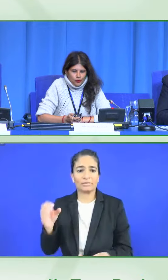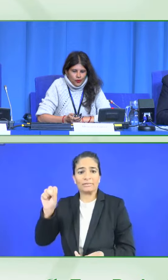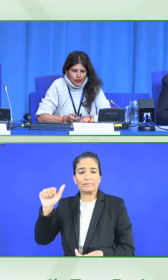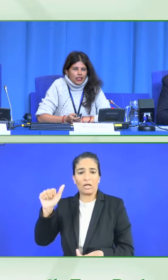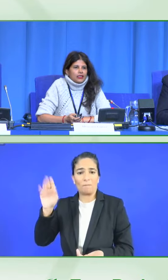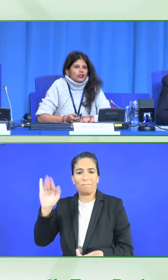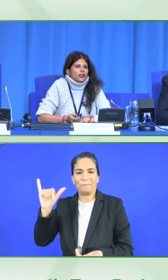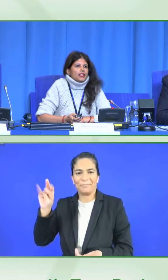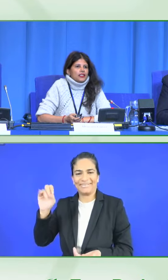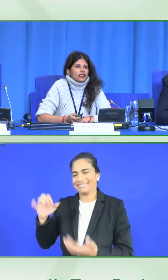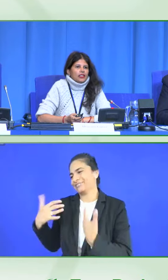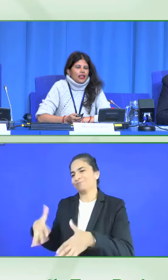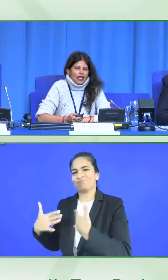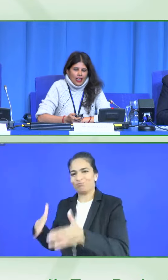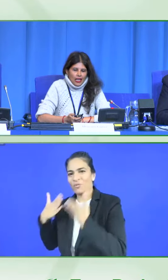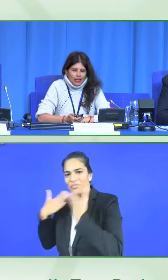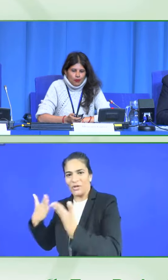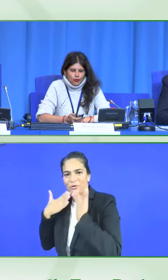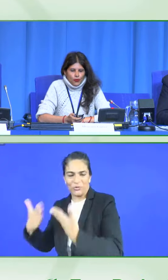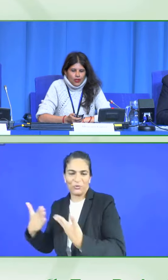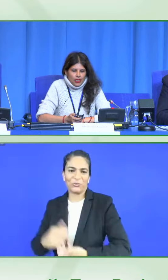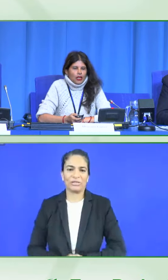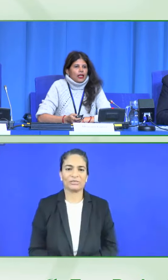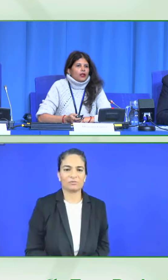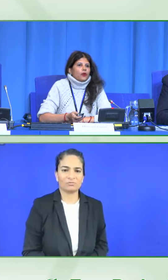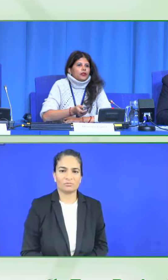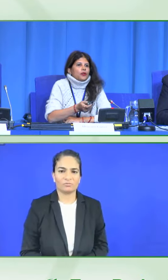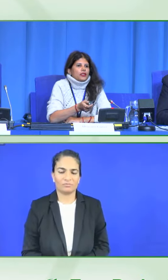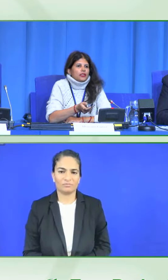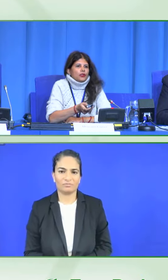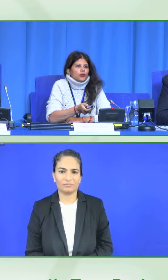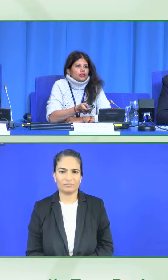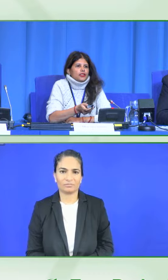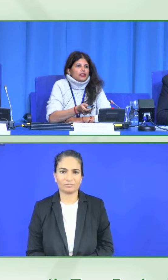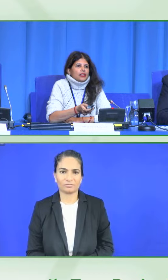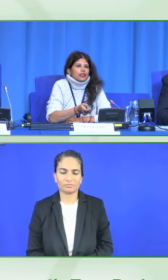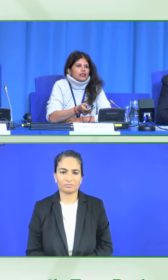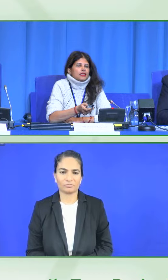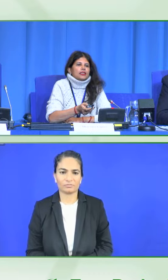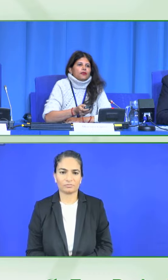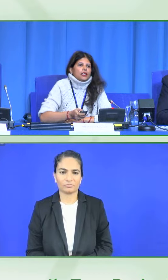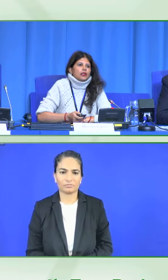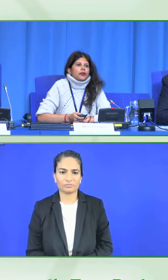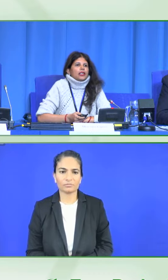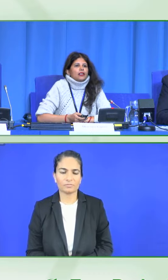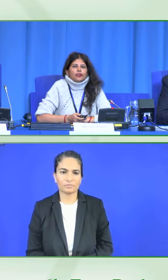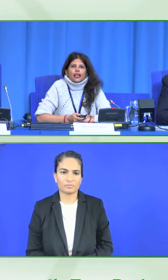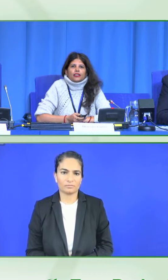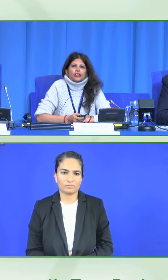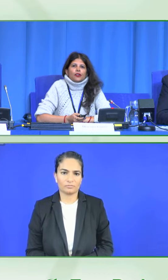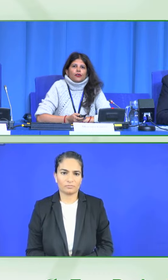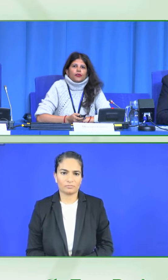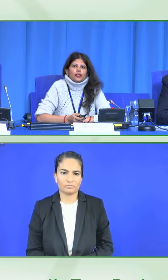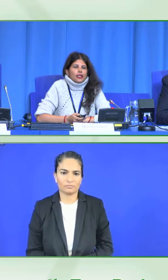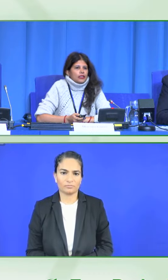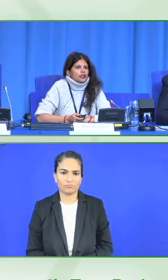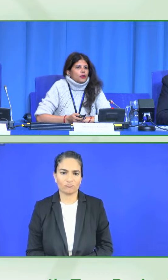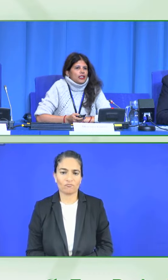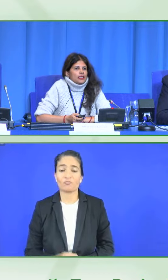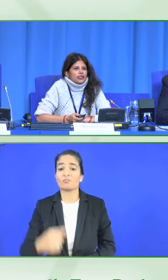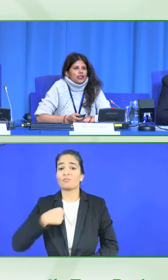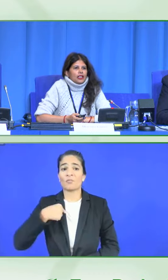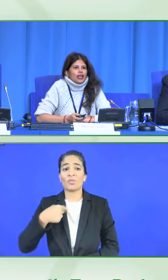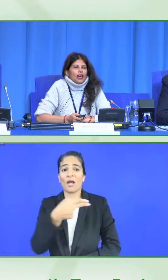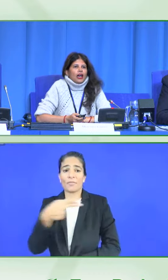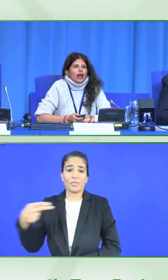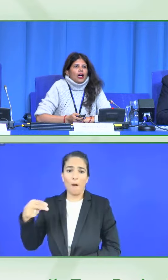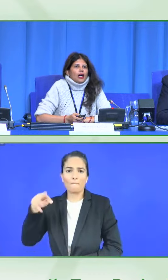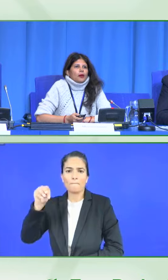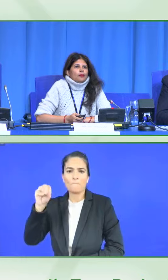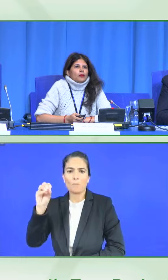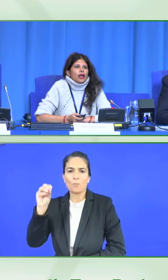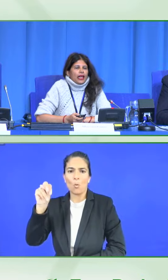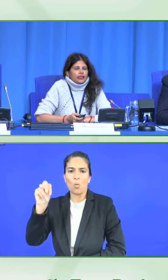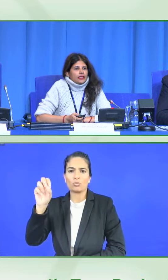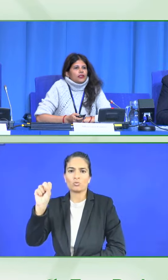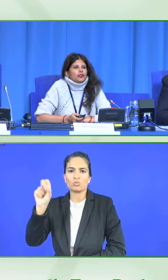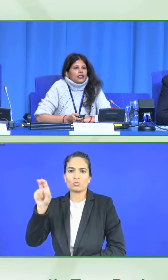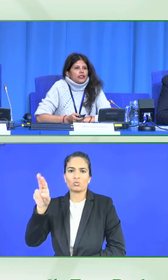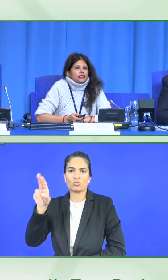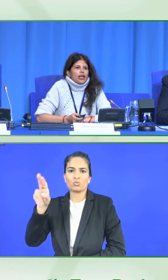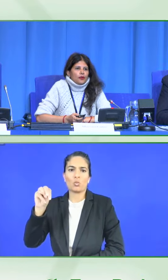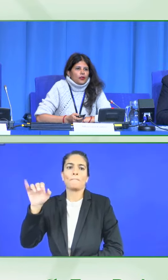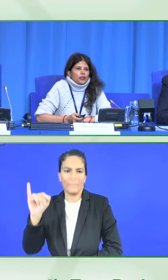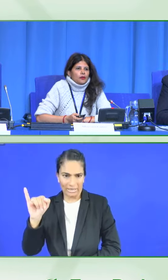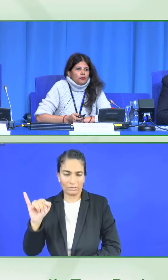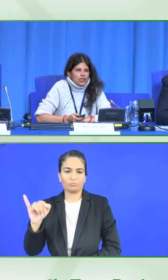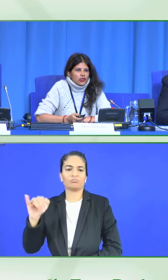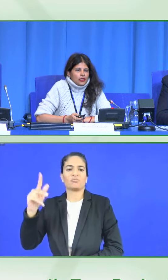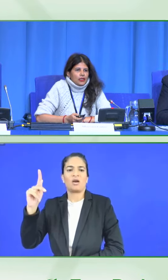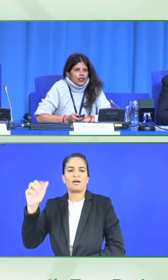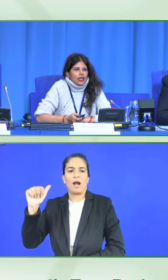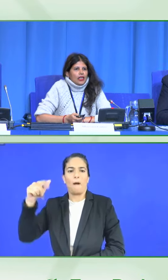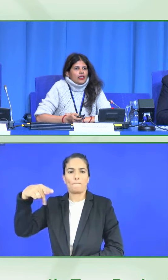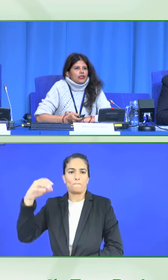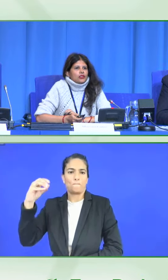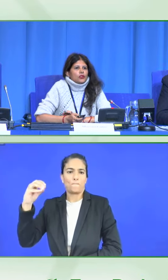On the screen you have a direct access to many of the features built into your computer.